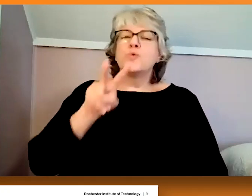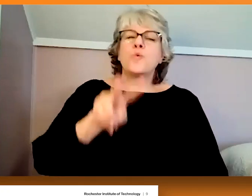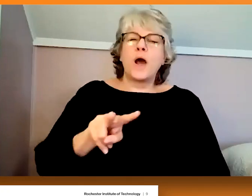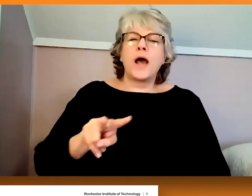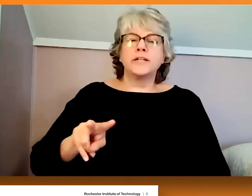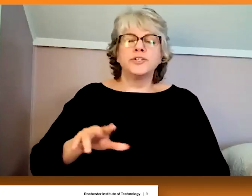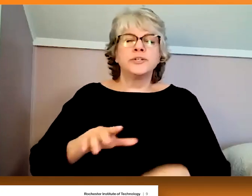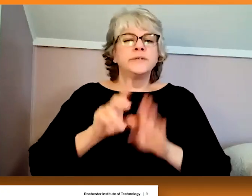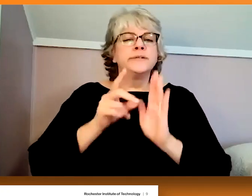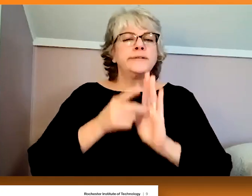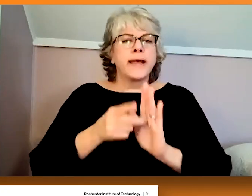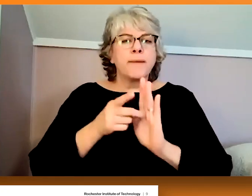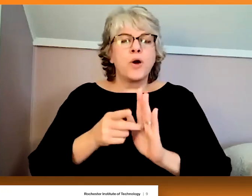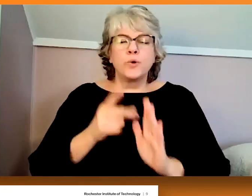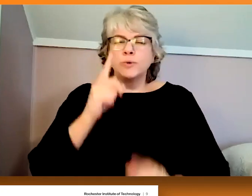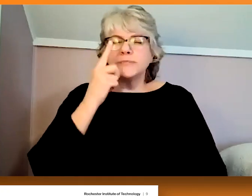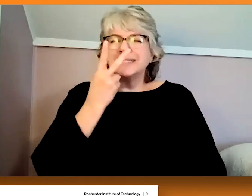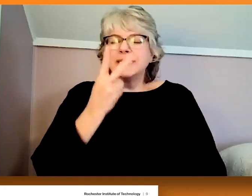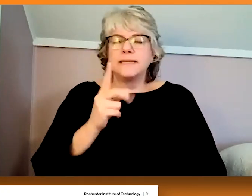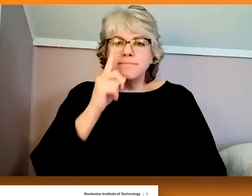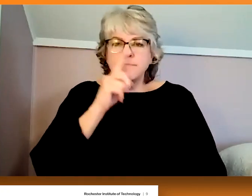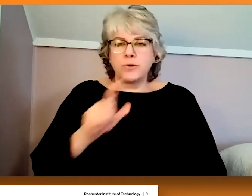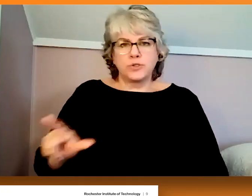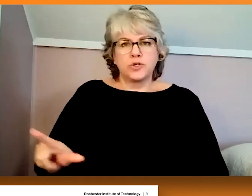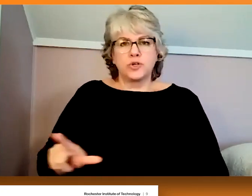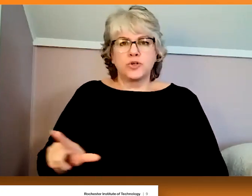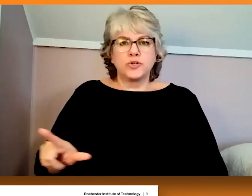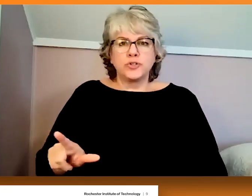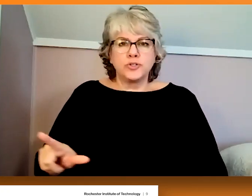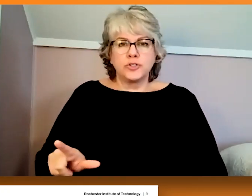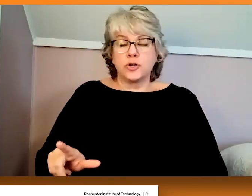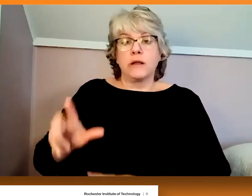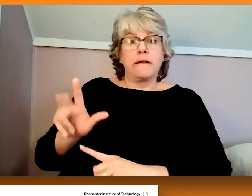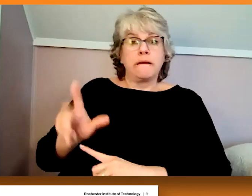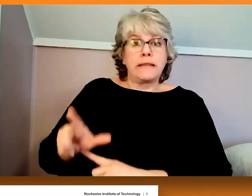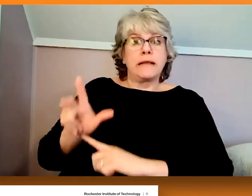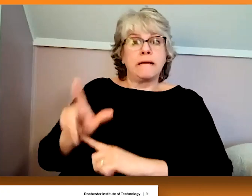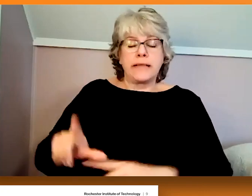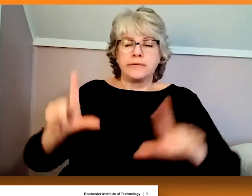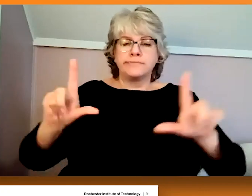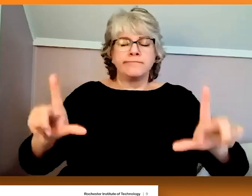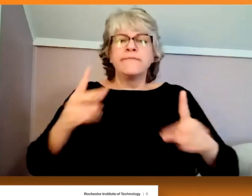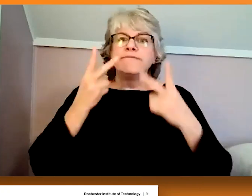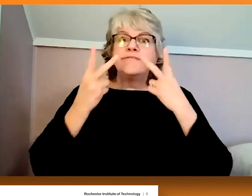they'll do little pop-ups about what they're clicking on. Easy to follow...